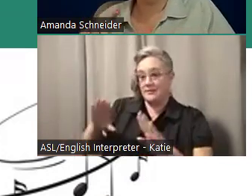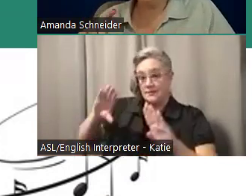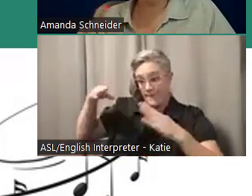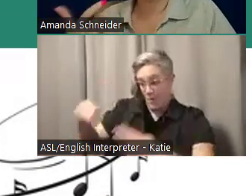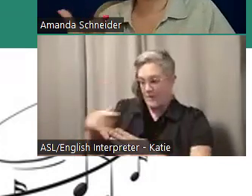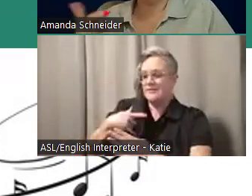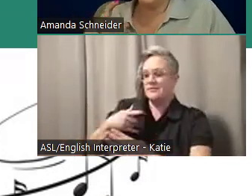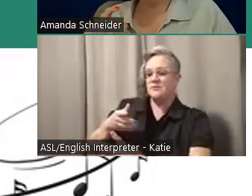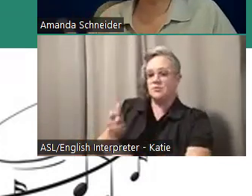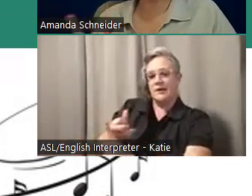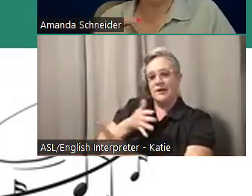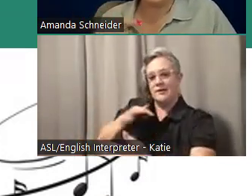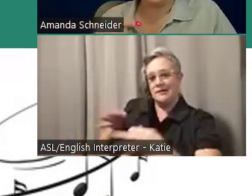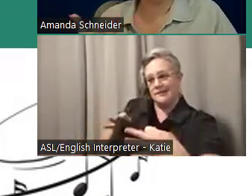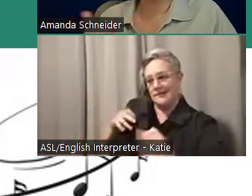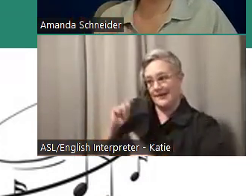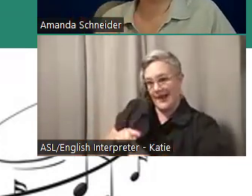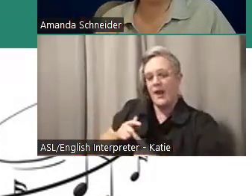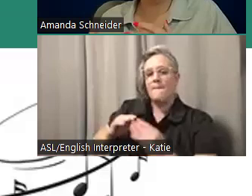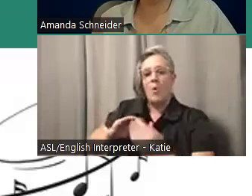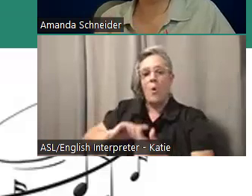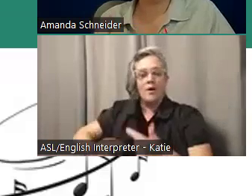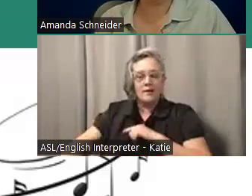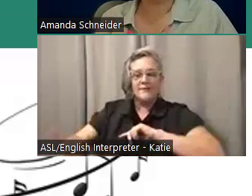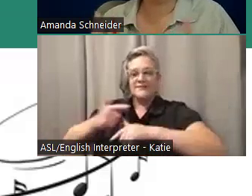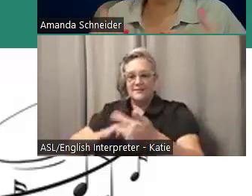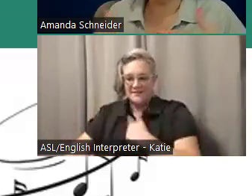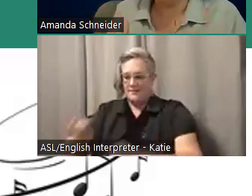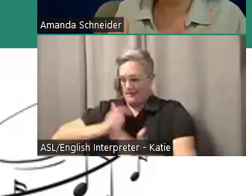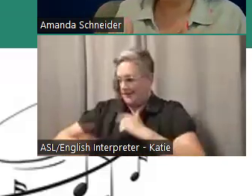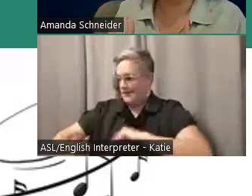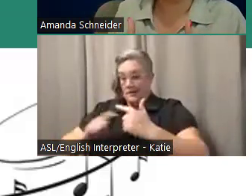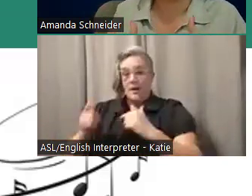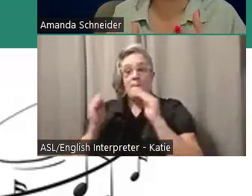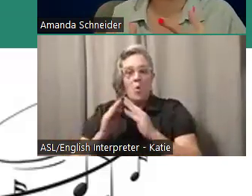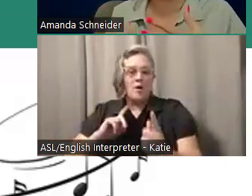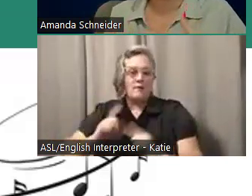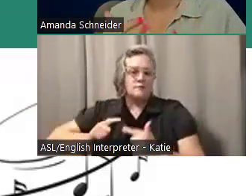And then engaging in turn-taking, and having a conversation about what they're focused on.